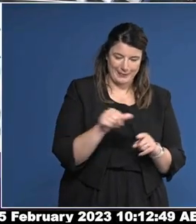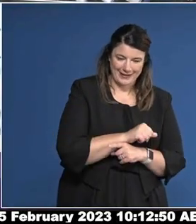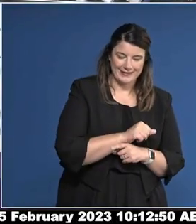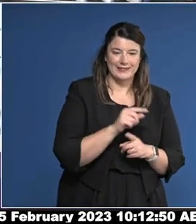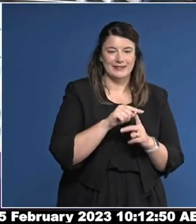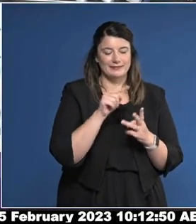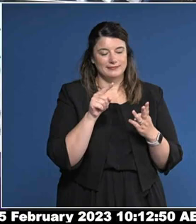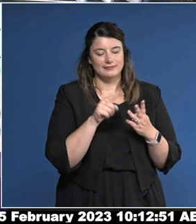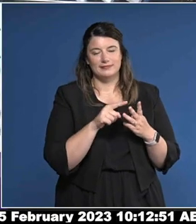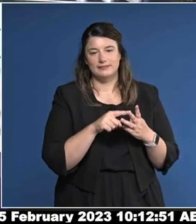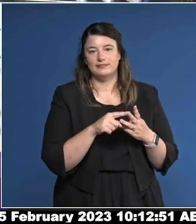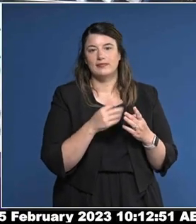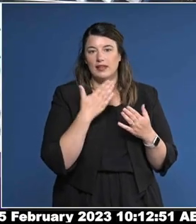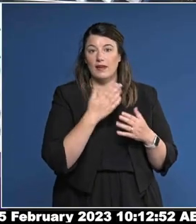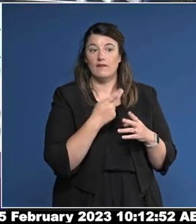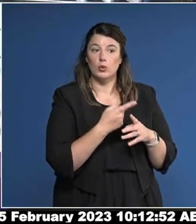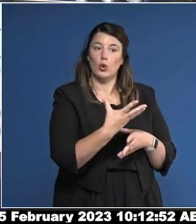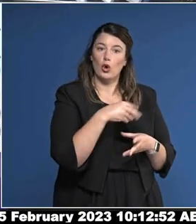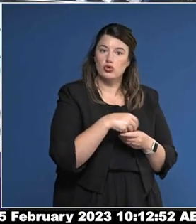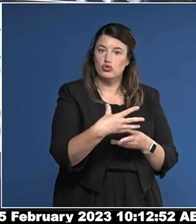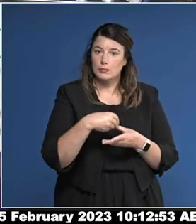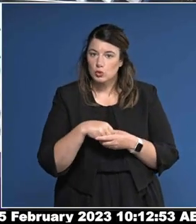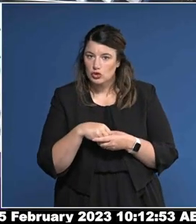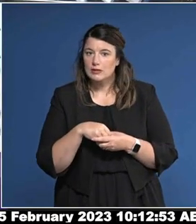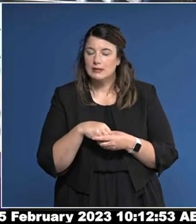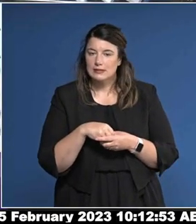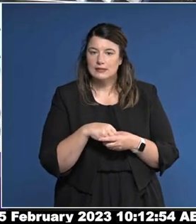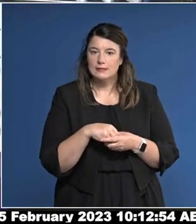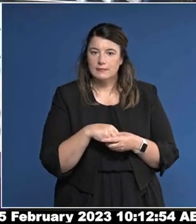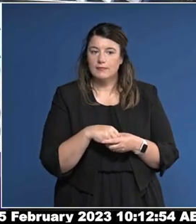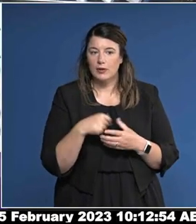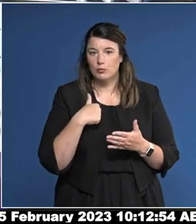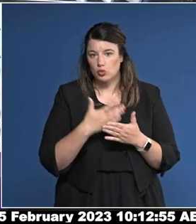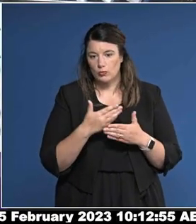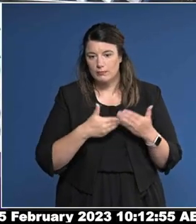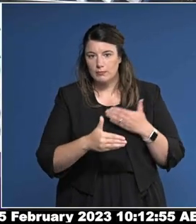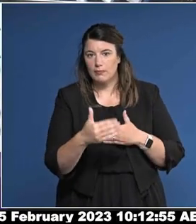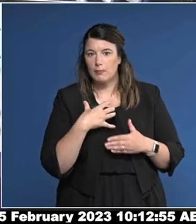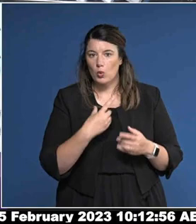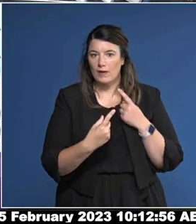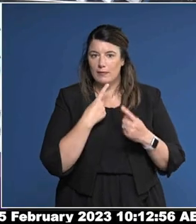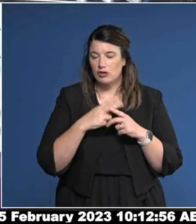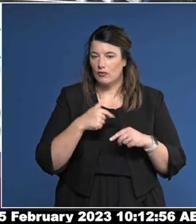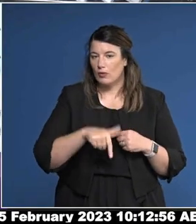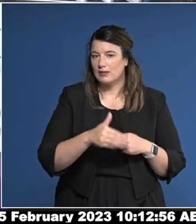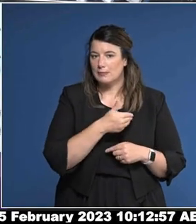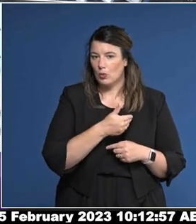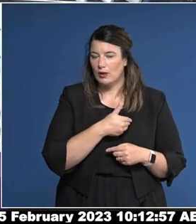Thank you for your contributions which you have made, and no doubt will make during the course of the morning. I will ask now Ms Eastman to ask you some questions.